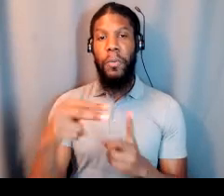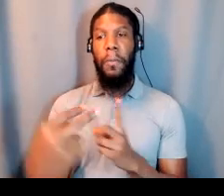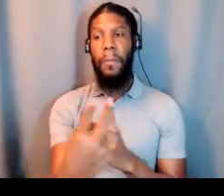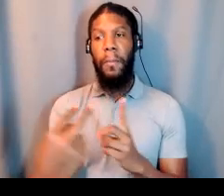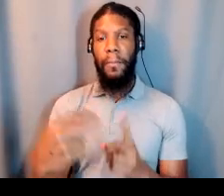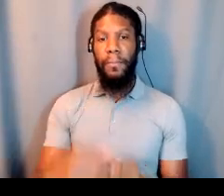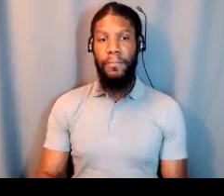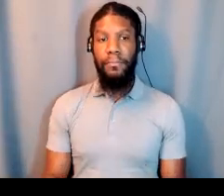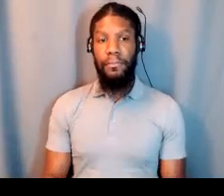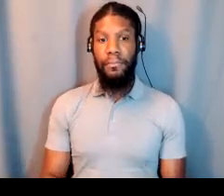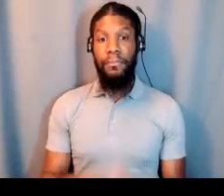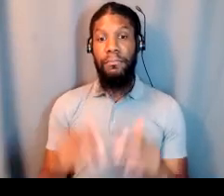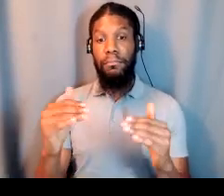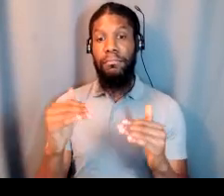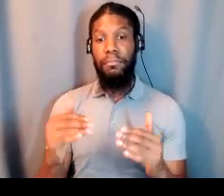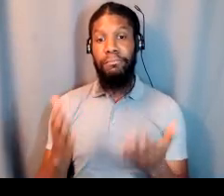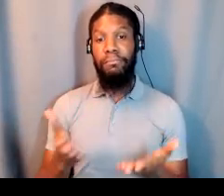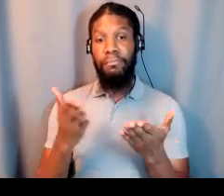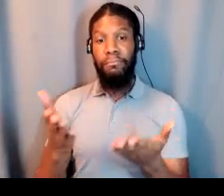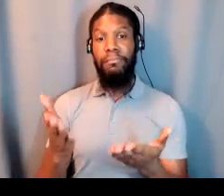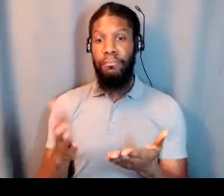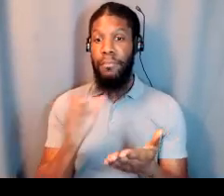straight editing the paper, even if you think that you're being helpful,